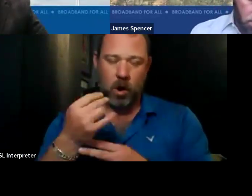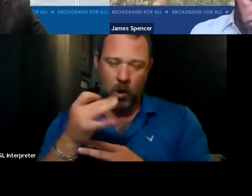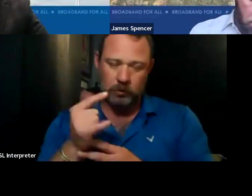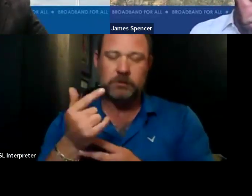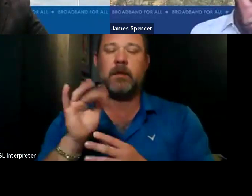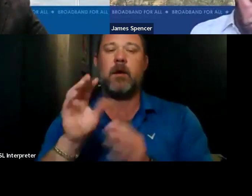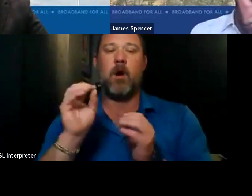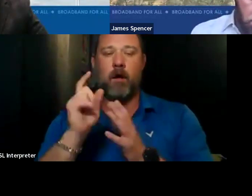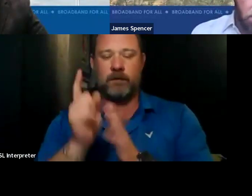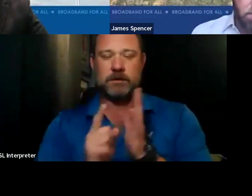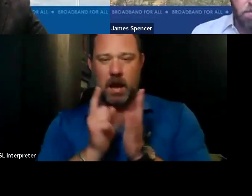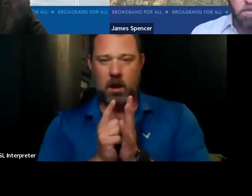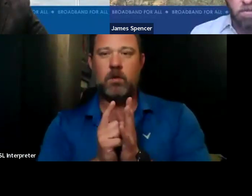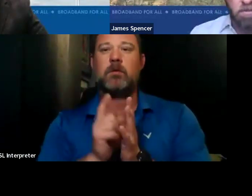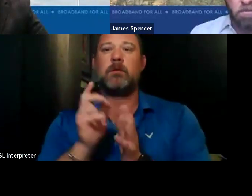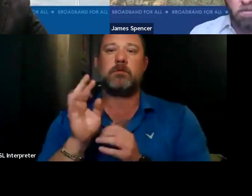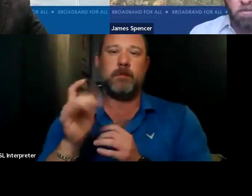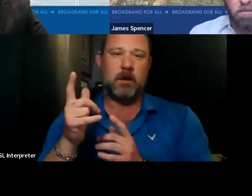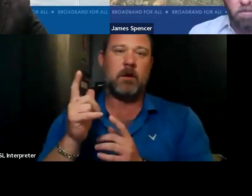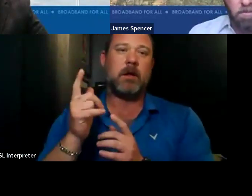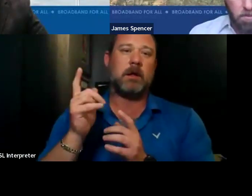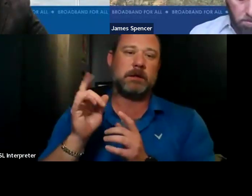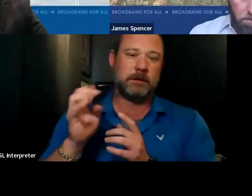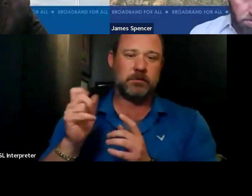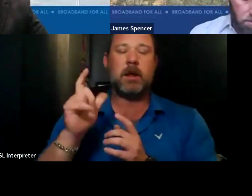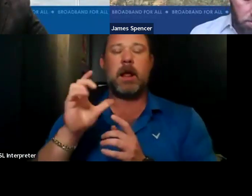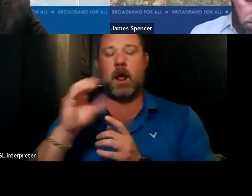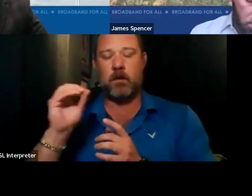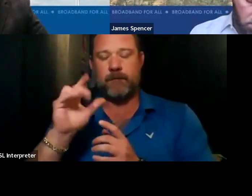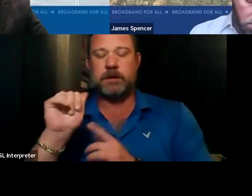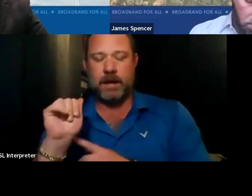Office Hours. I'm Rebecca Kauma, a Director of Digital Equity with the county of Los Angeles.